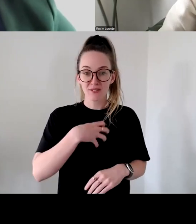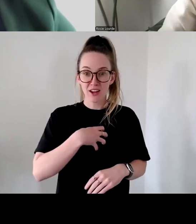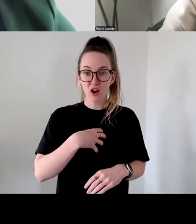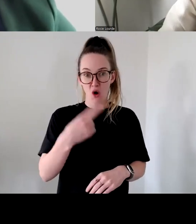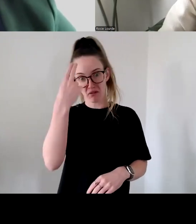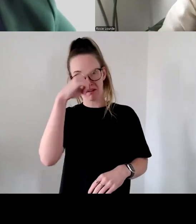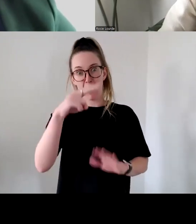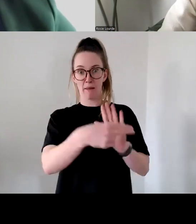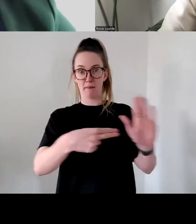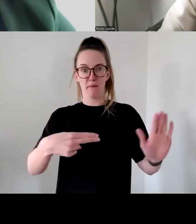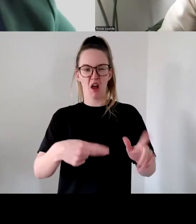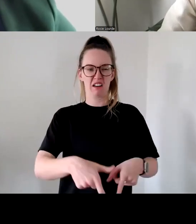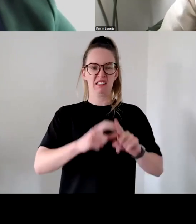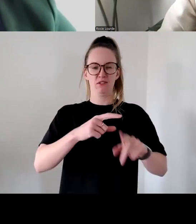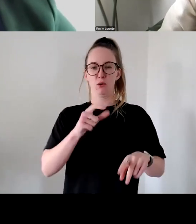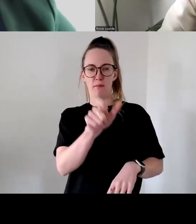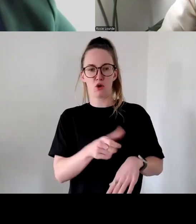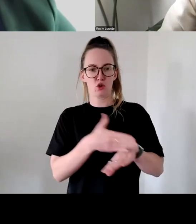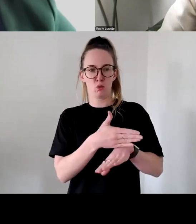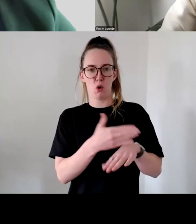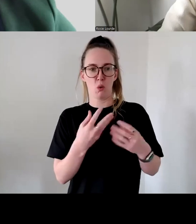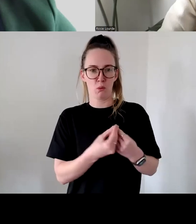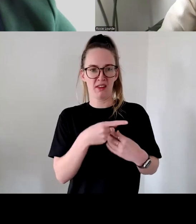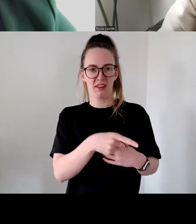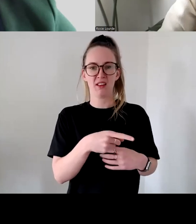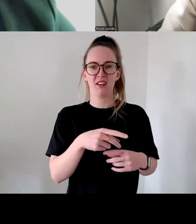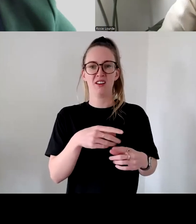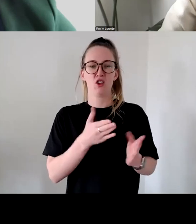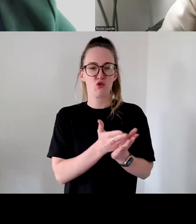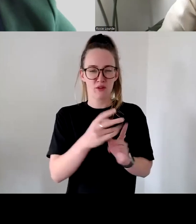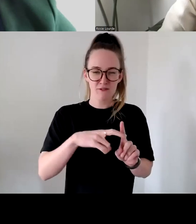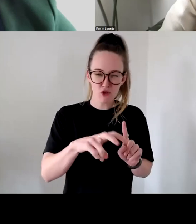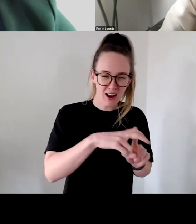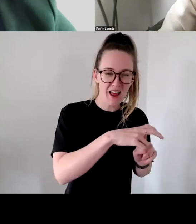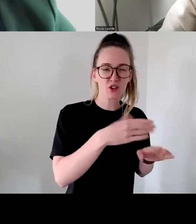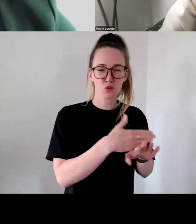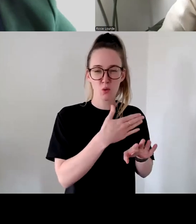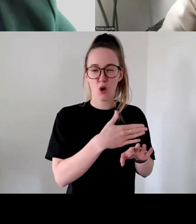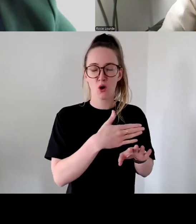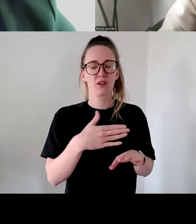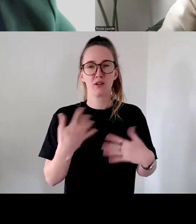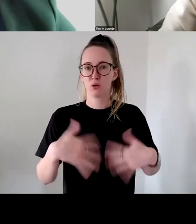difficult, especially in the freelance industry and sector is so problematic for people. But,